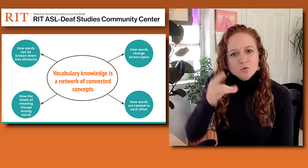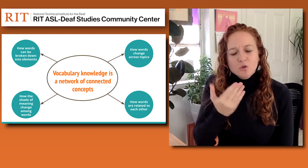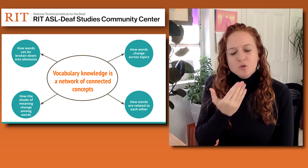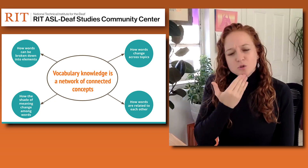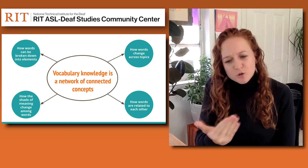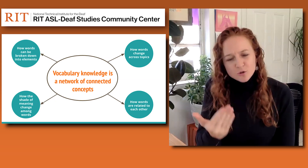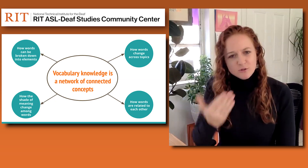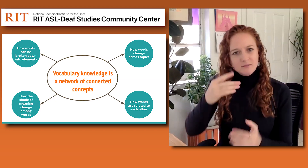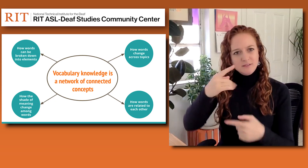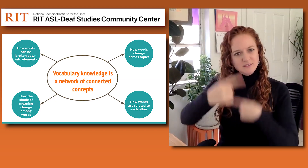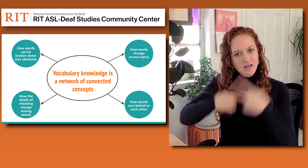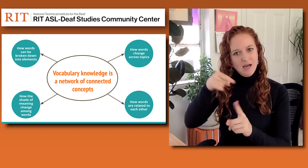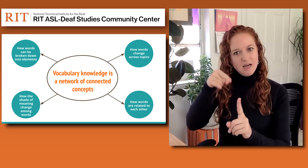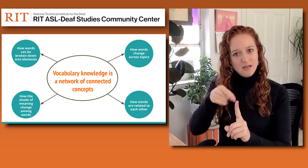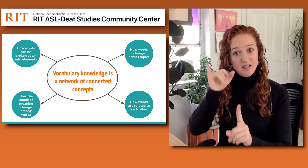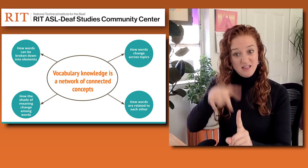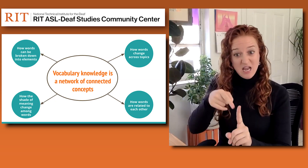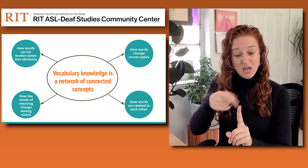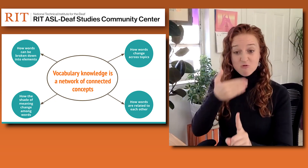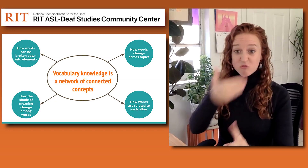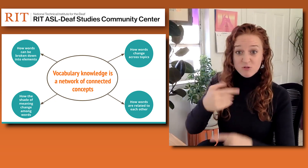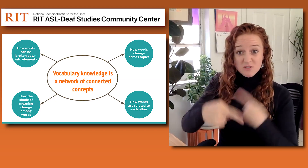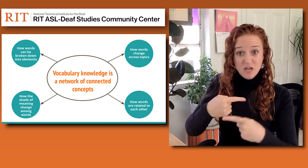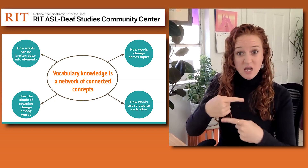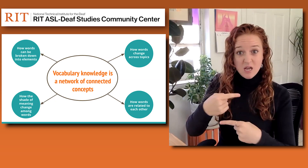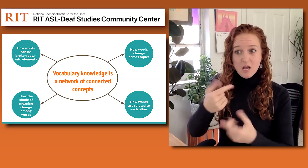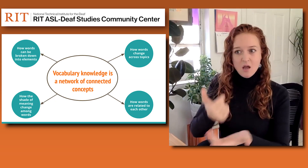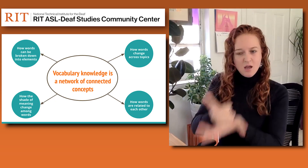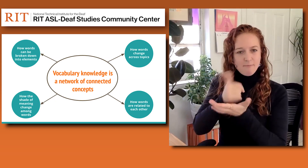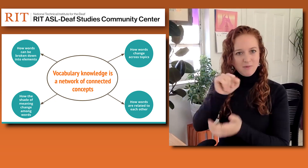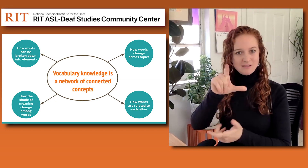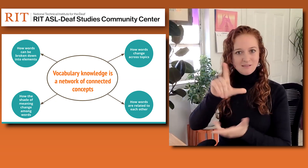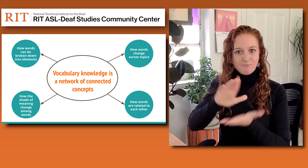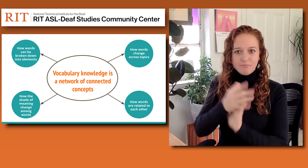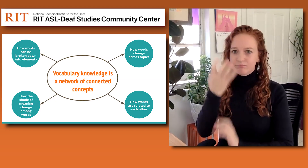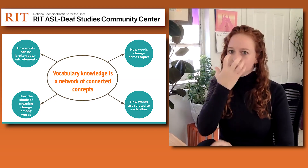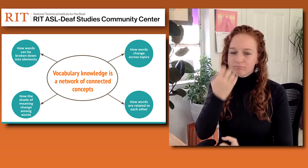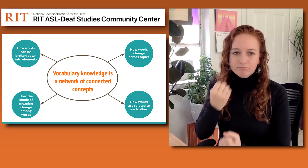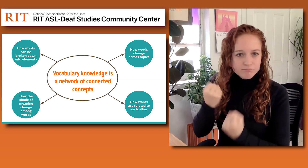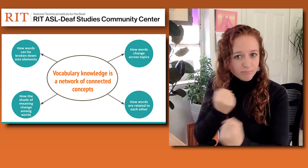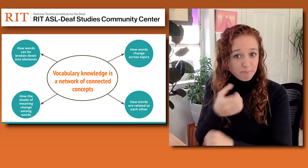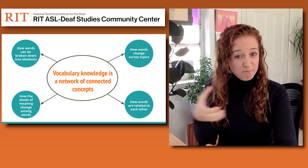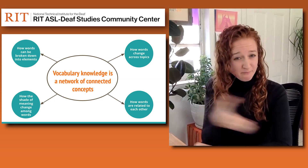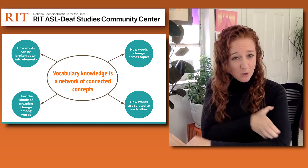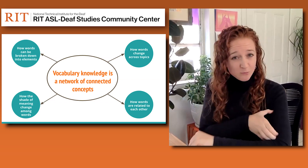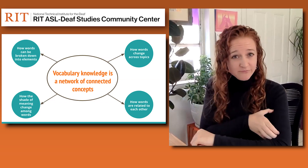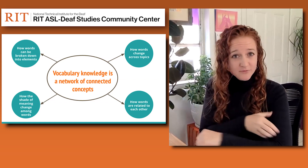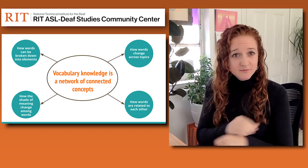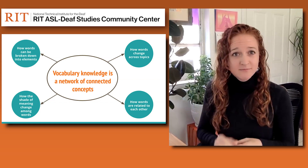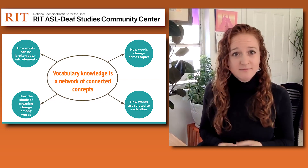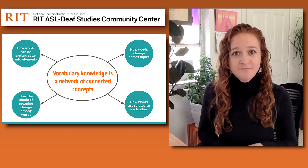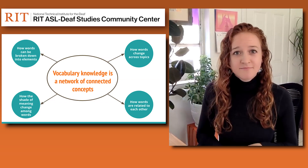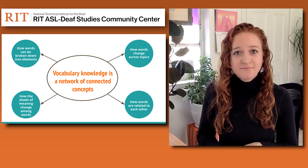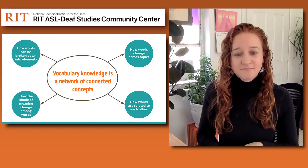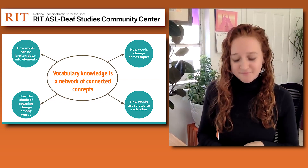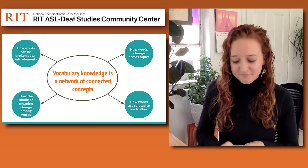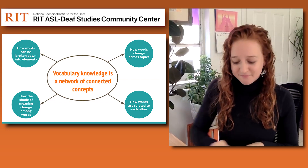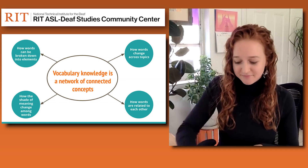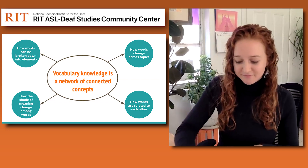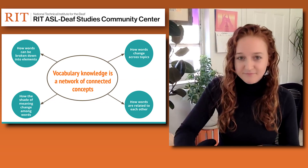So we have to find proper quality signs that will help ASL learners understand the concept